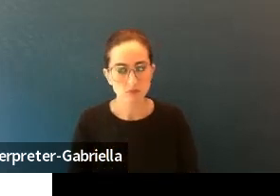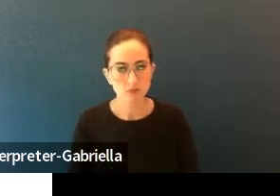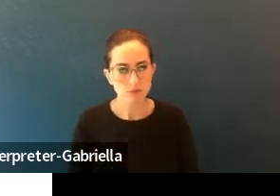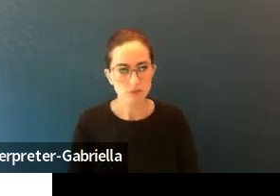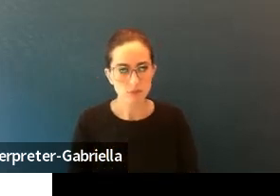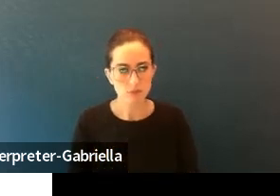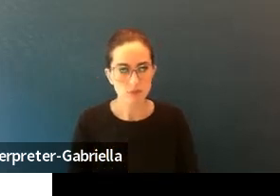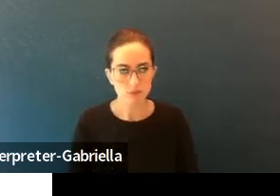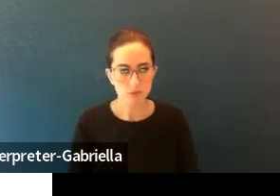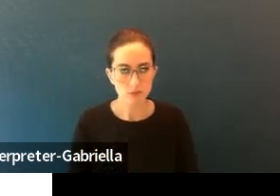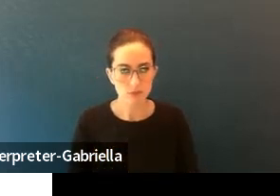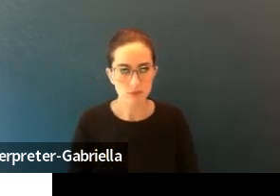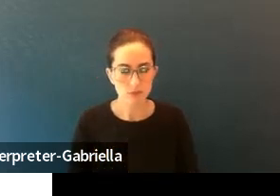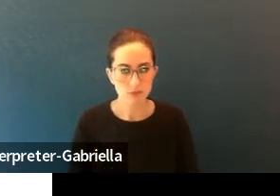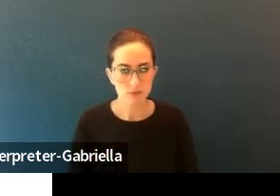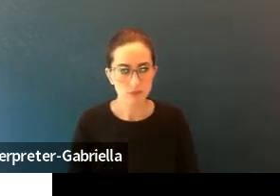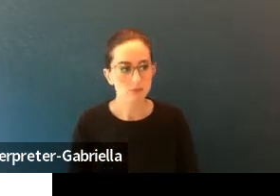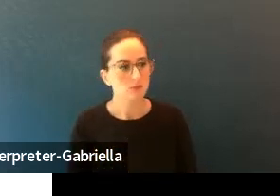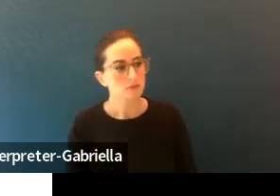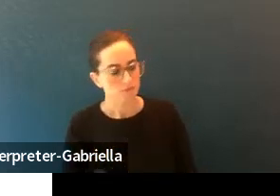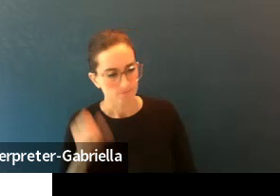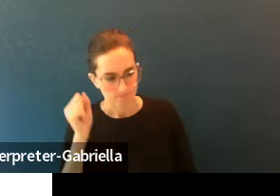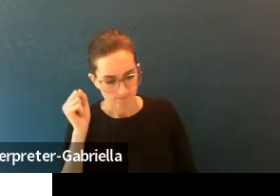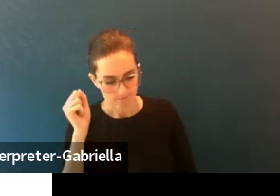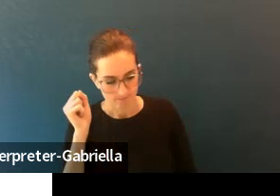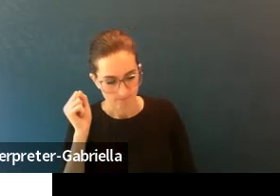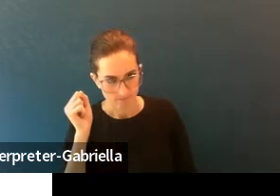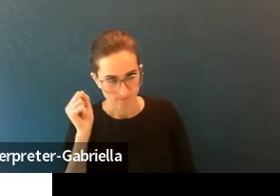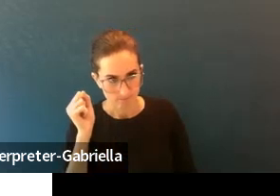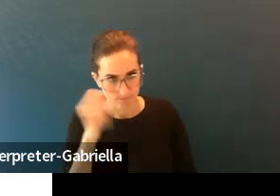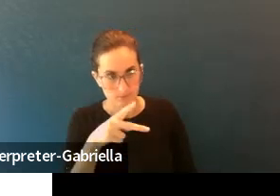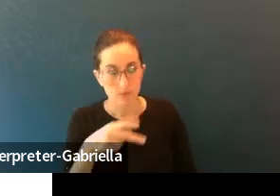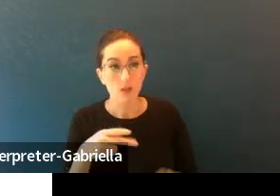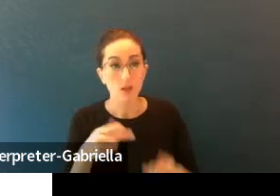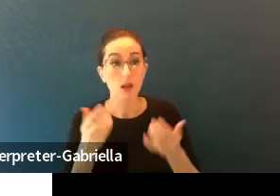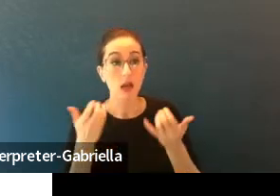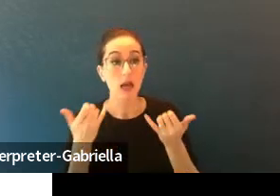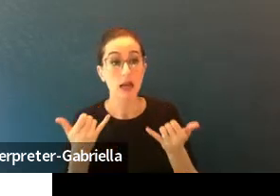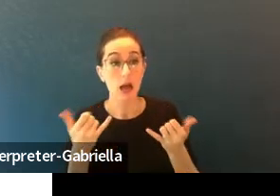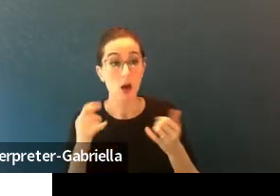Okay. So now we wanted you all to do the data search. Sorry, I forgot on